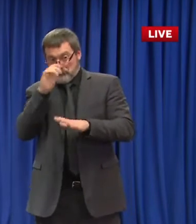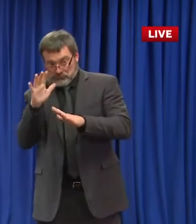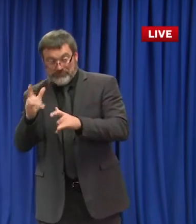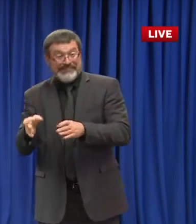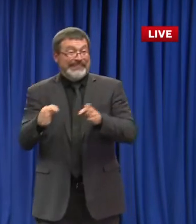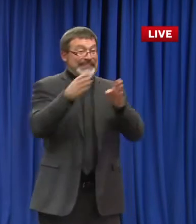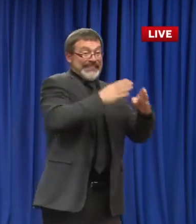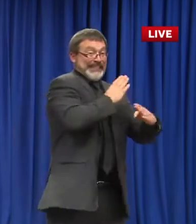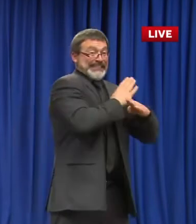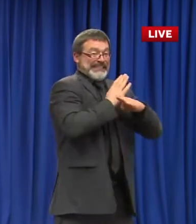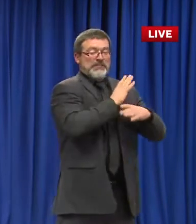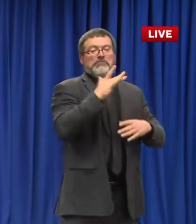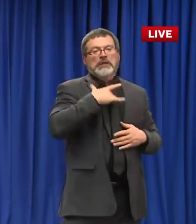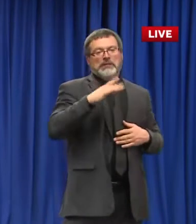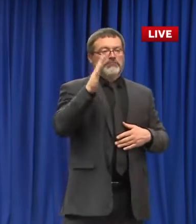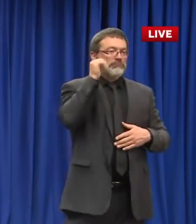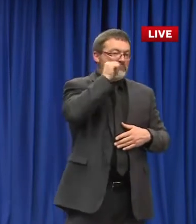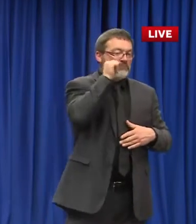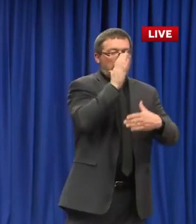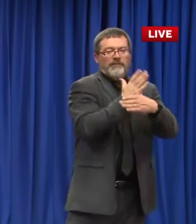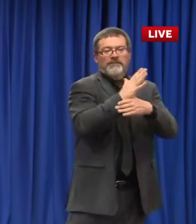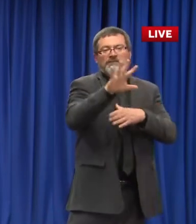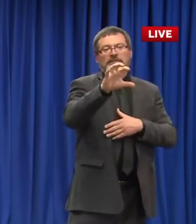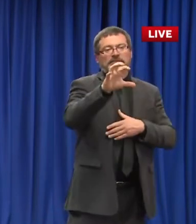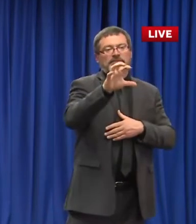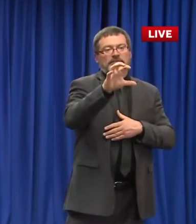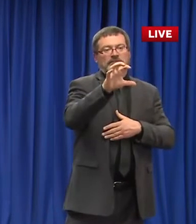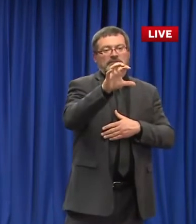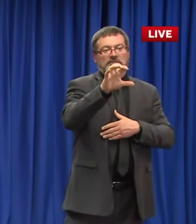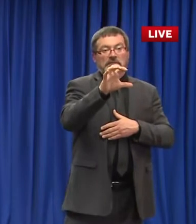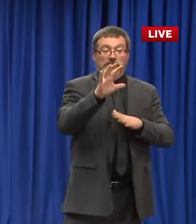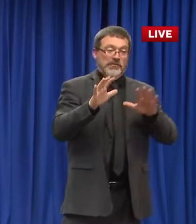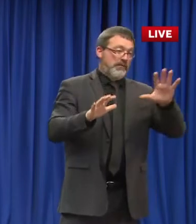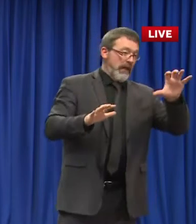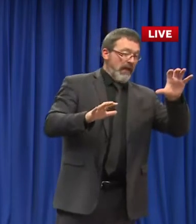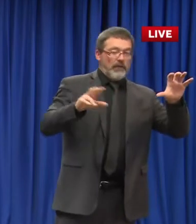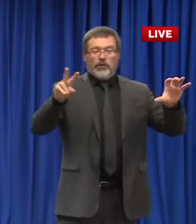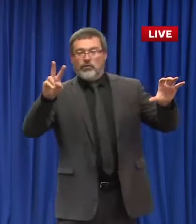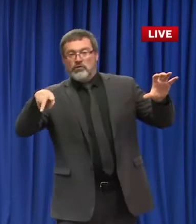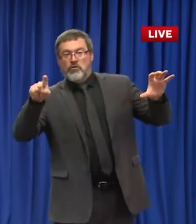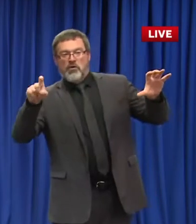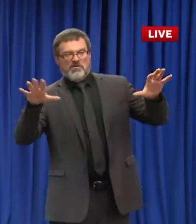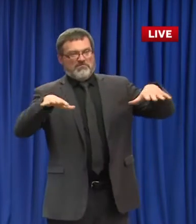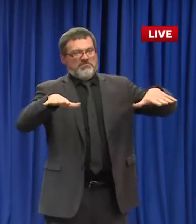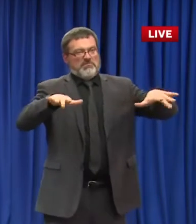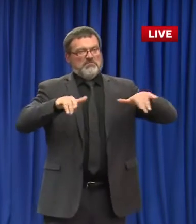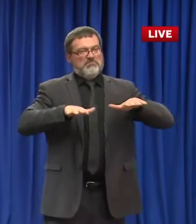AND OVER 550 TESTS PER DAY FOR ANTIBODY TESTING ARE EXPANDING TESTING CRITERIA STARTS ON.